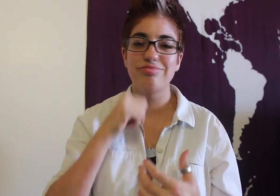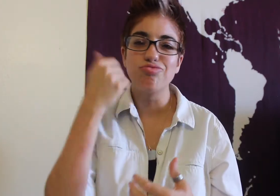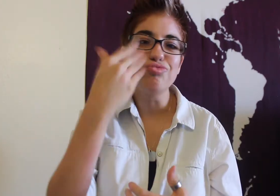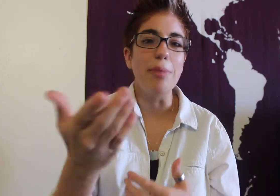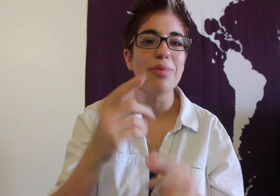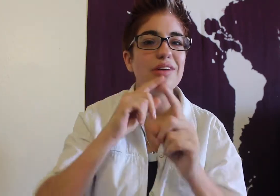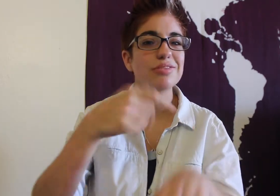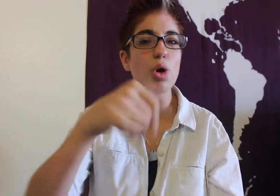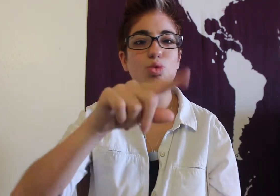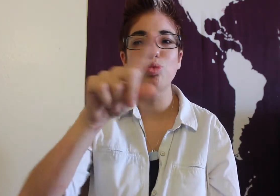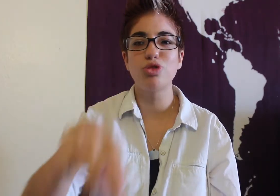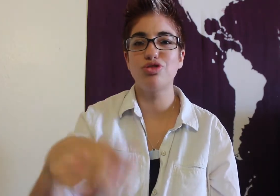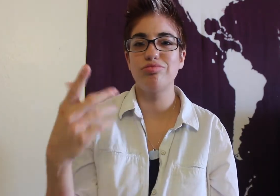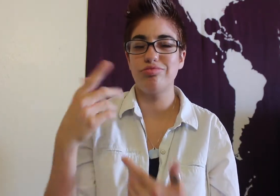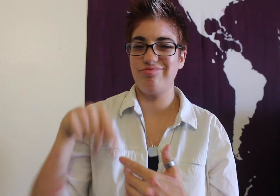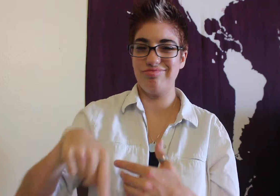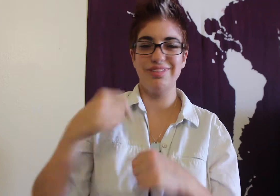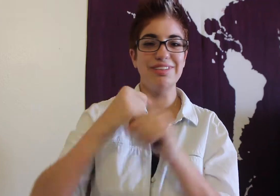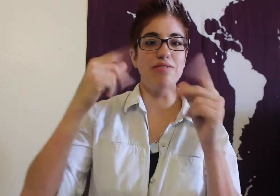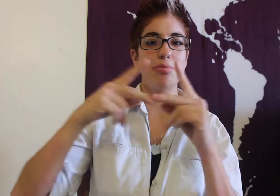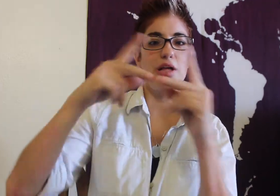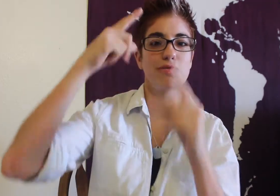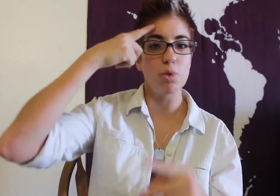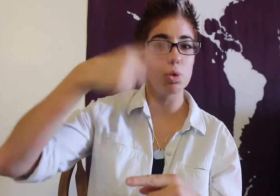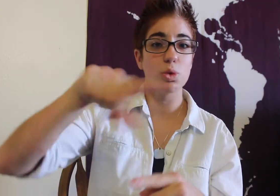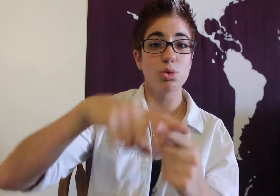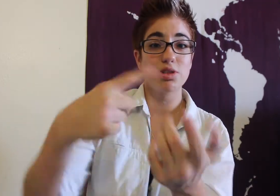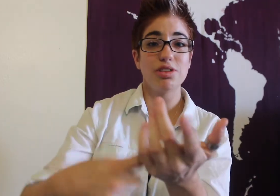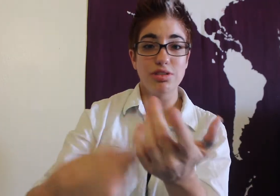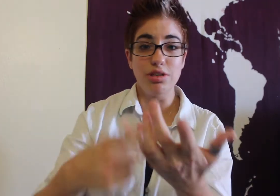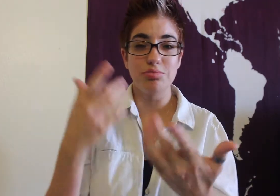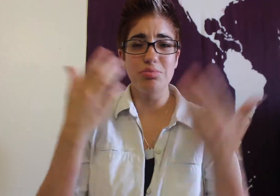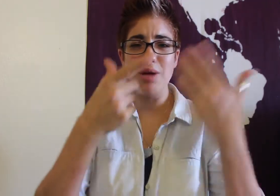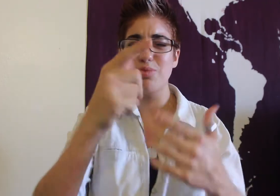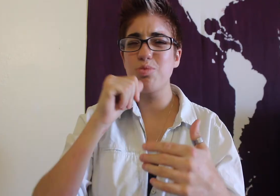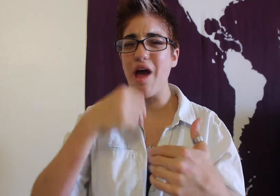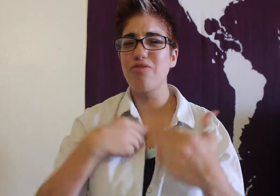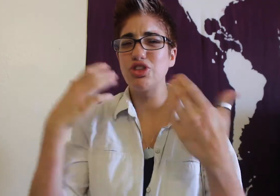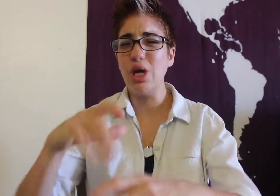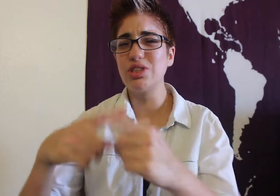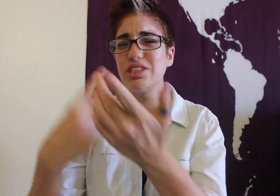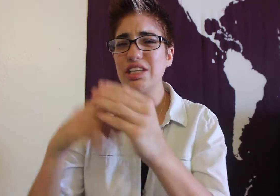I won’t hesitate in answering any questions. I hope this will be a safe place for you to discuss about things.